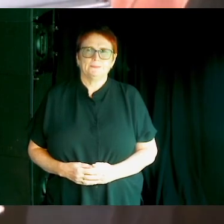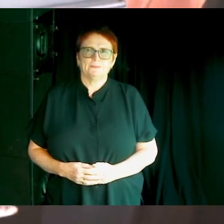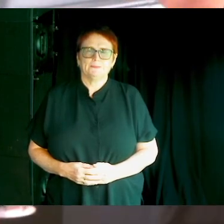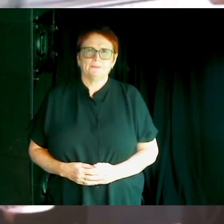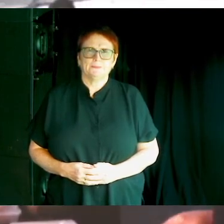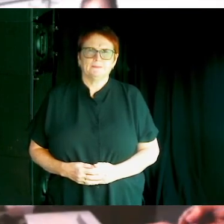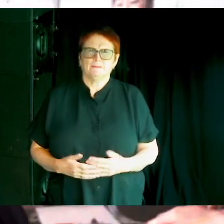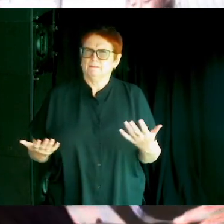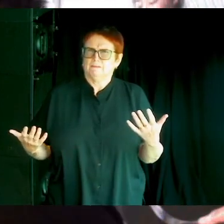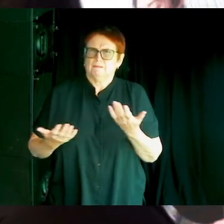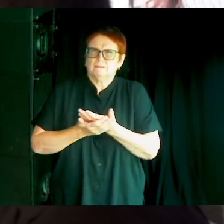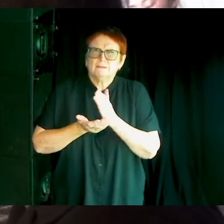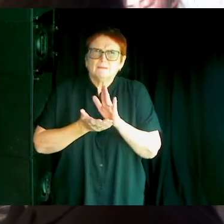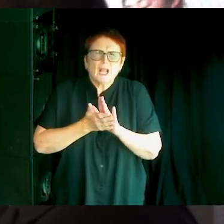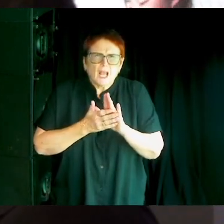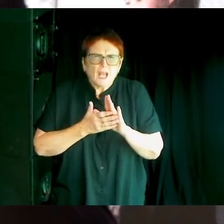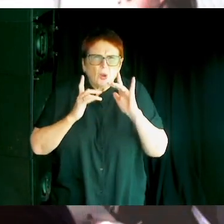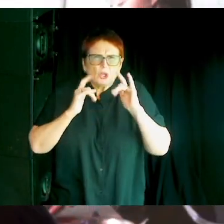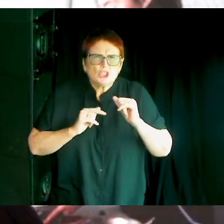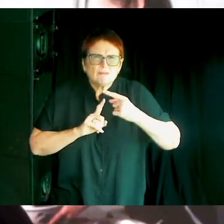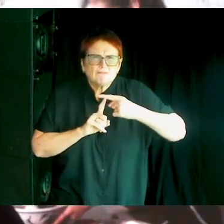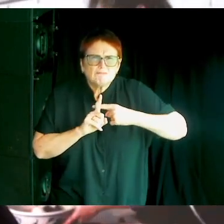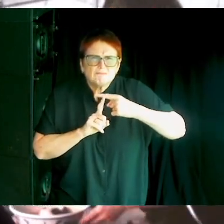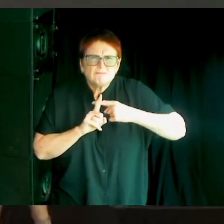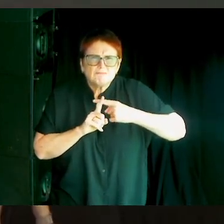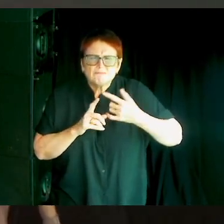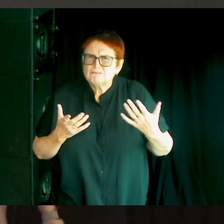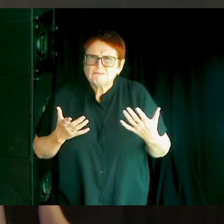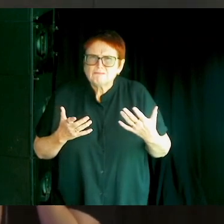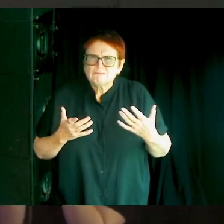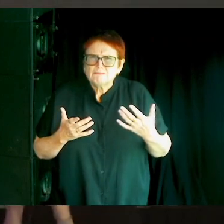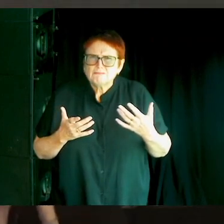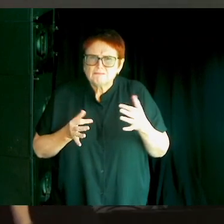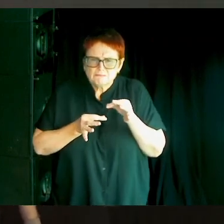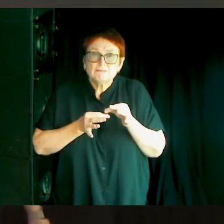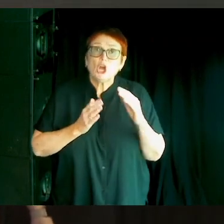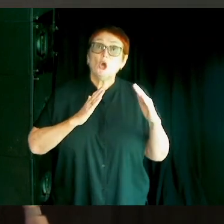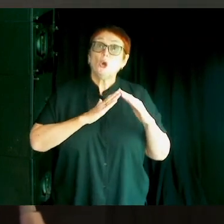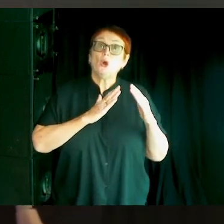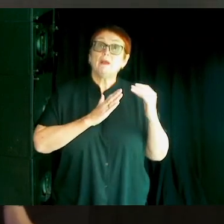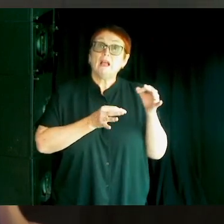how do you measure the temperature like you have thermometer at home if you have a smoothie machine